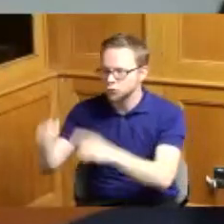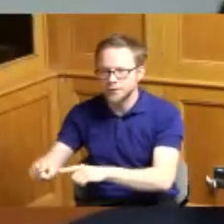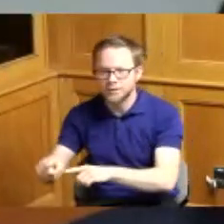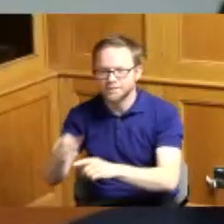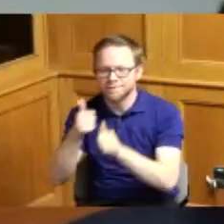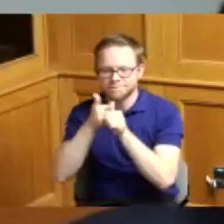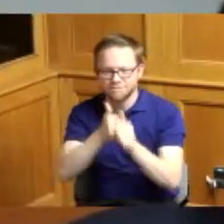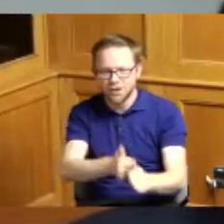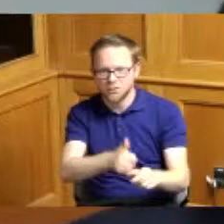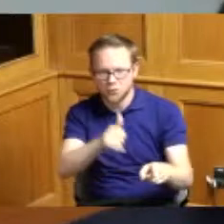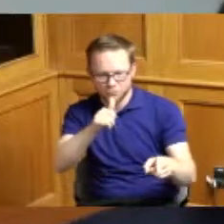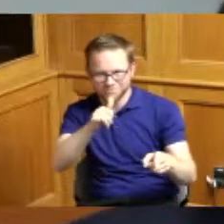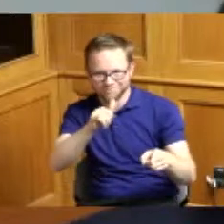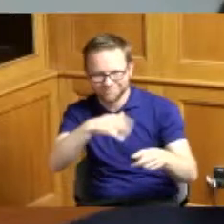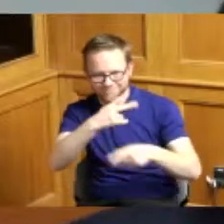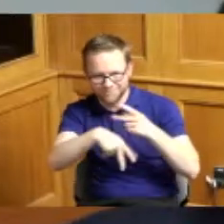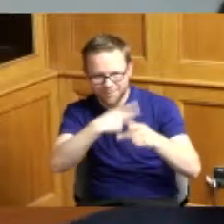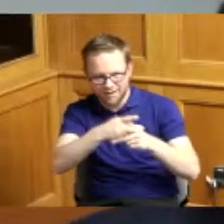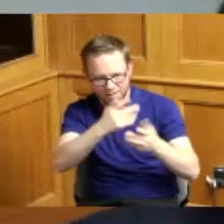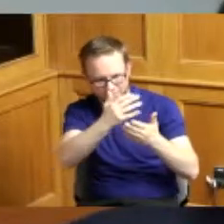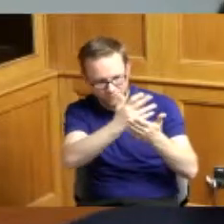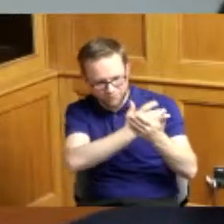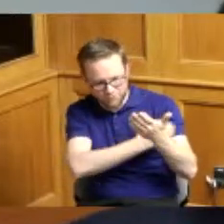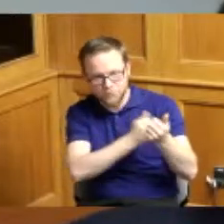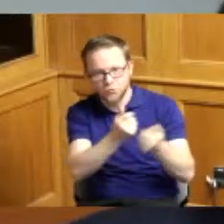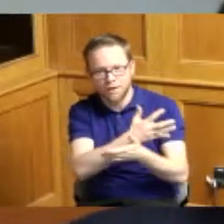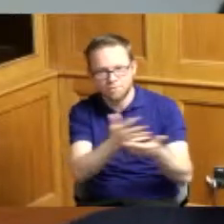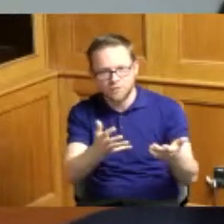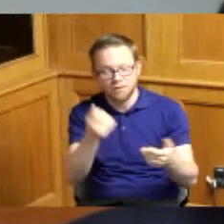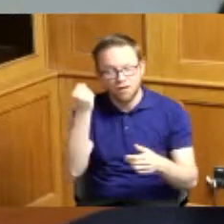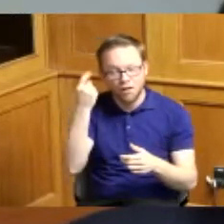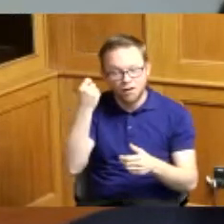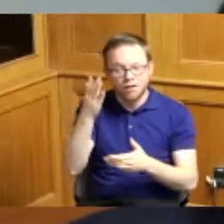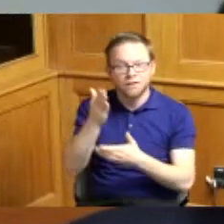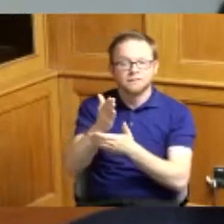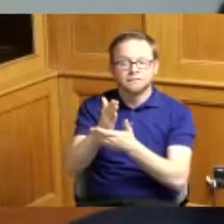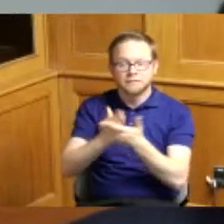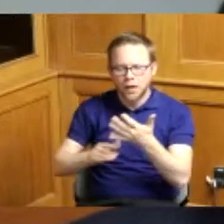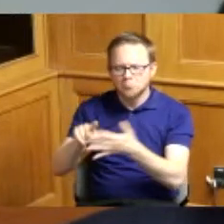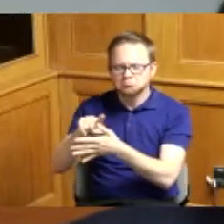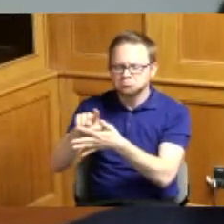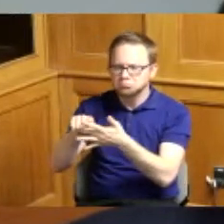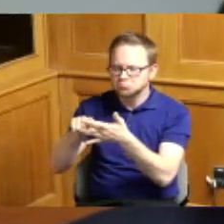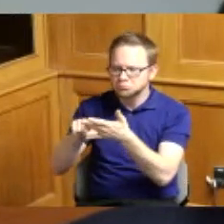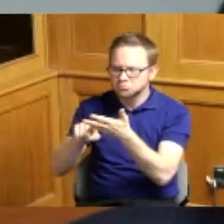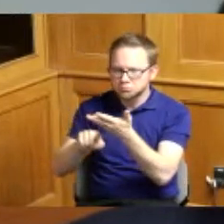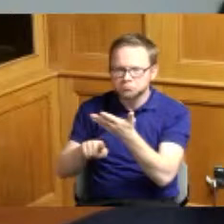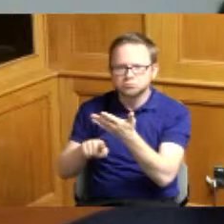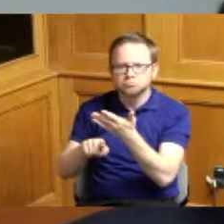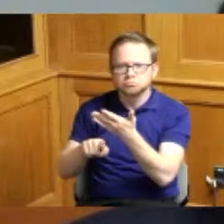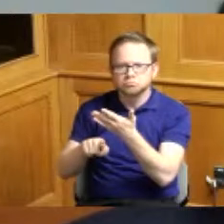the fact that we do have some um items out that are currently uh that are outstanding with FIFA